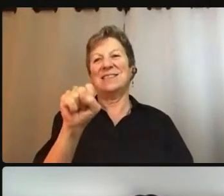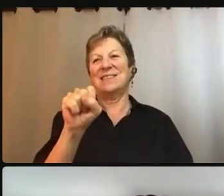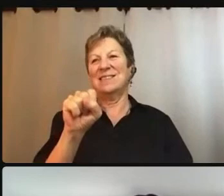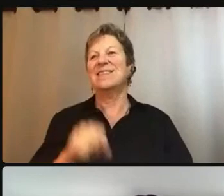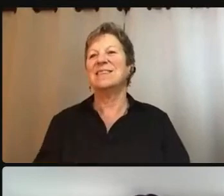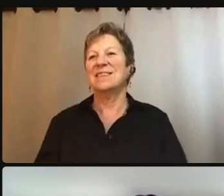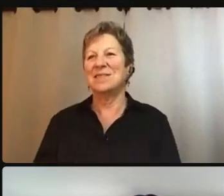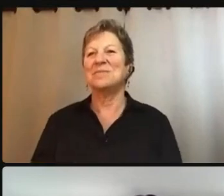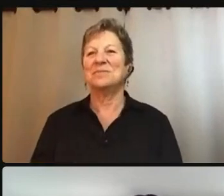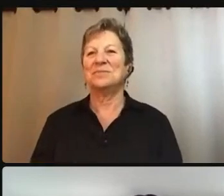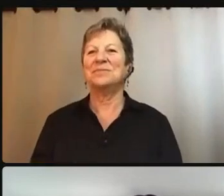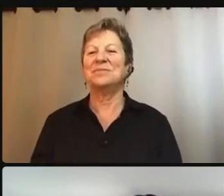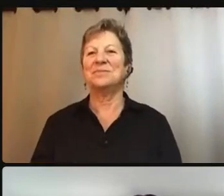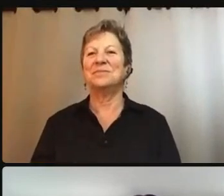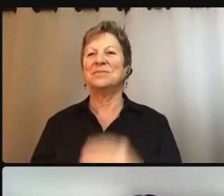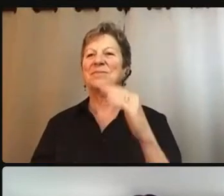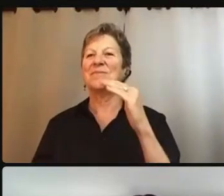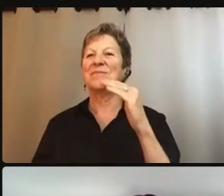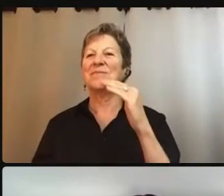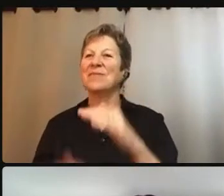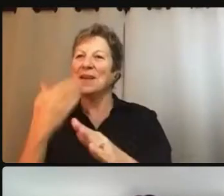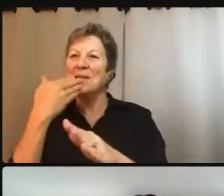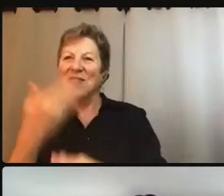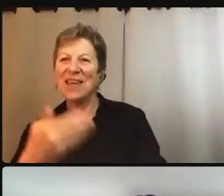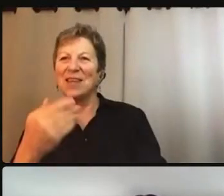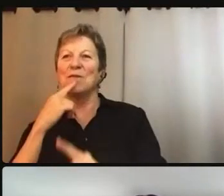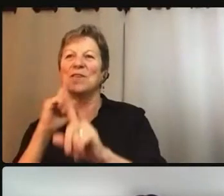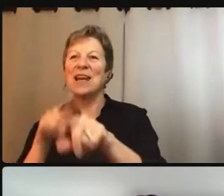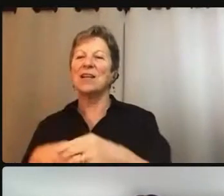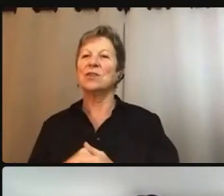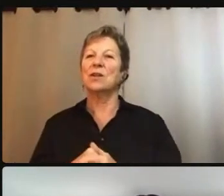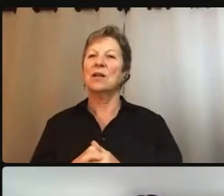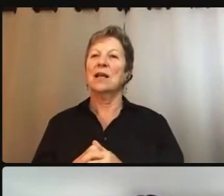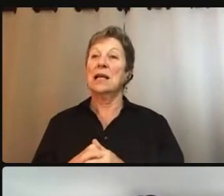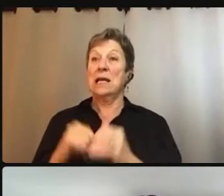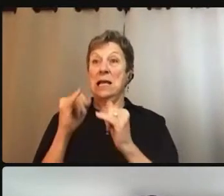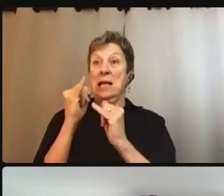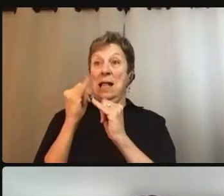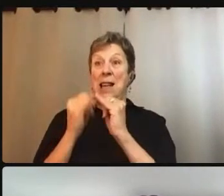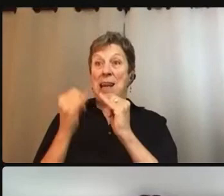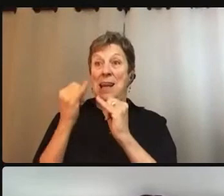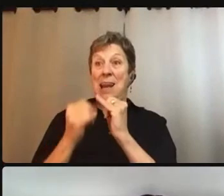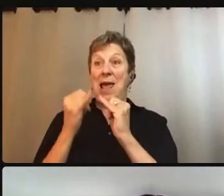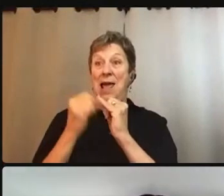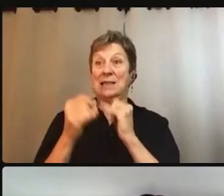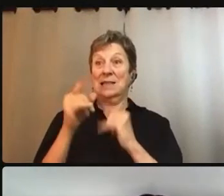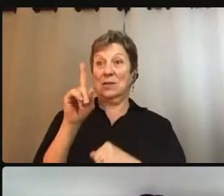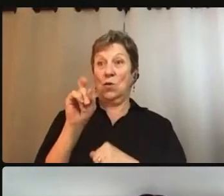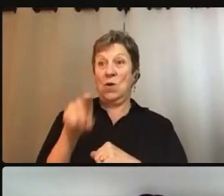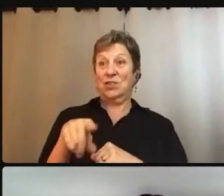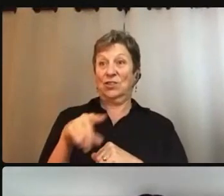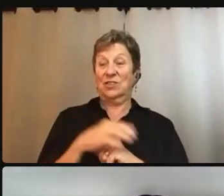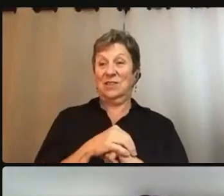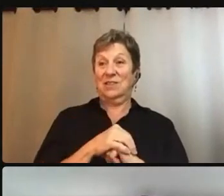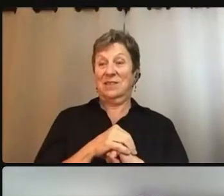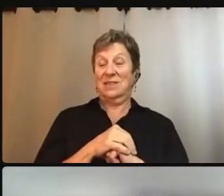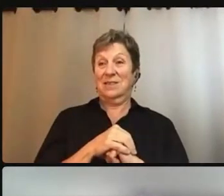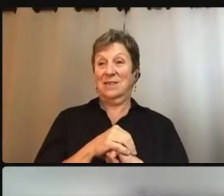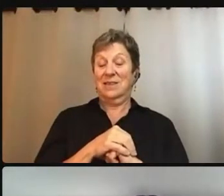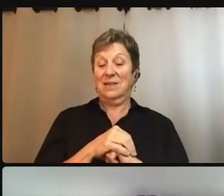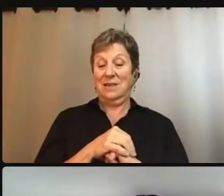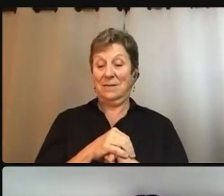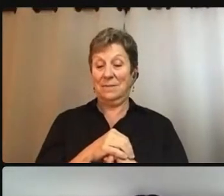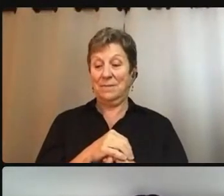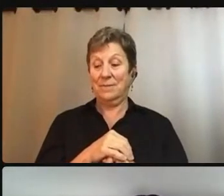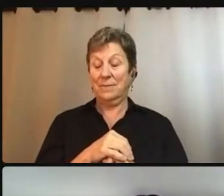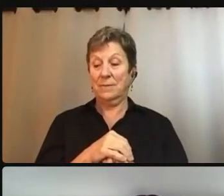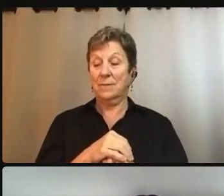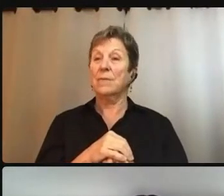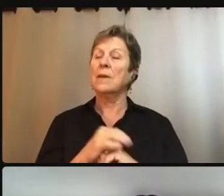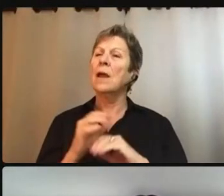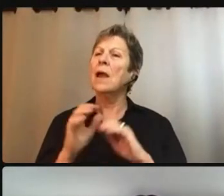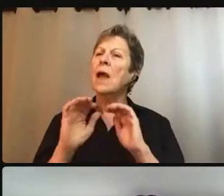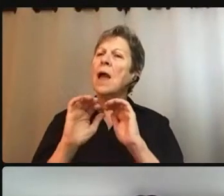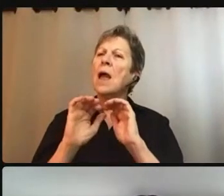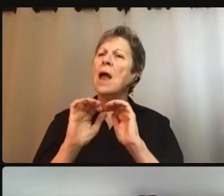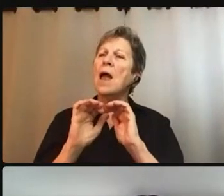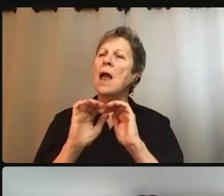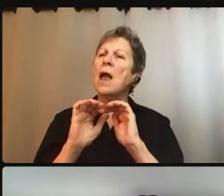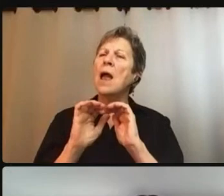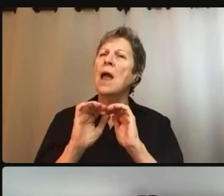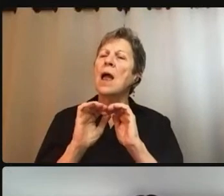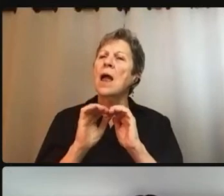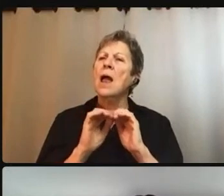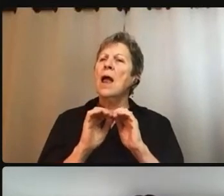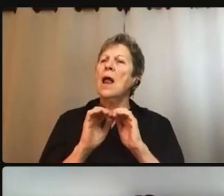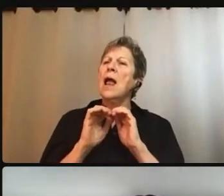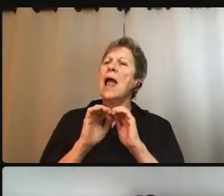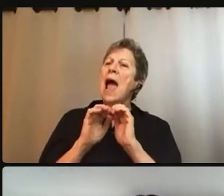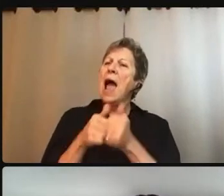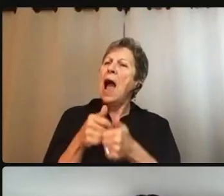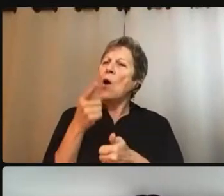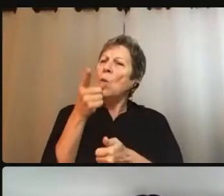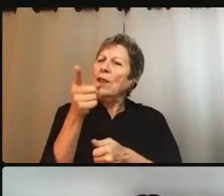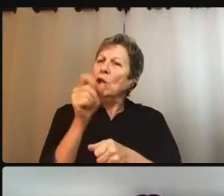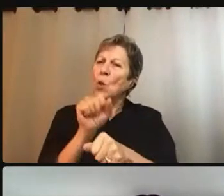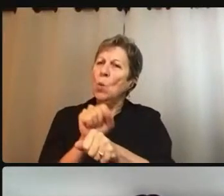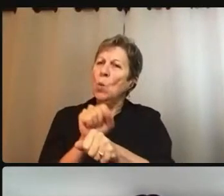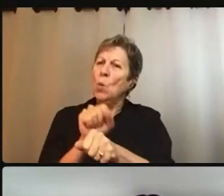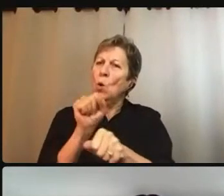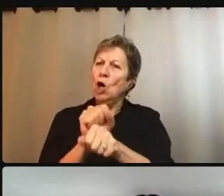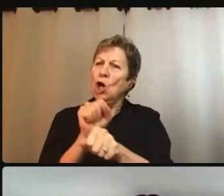POLICY IF YOU'RE BIASED.